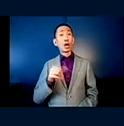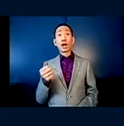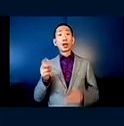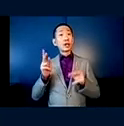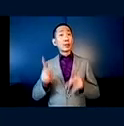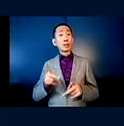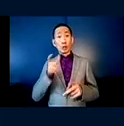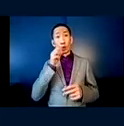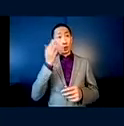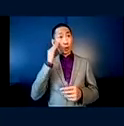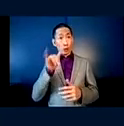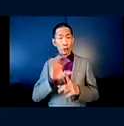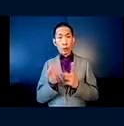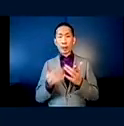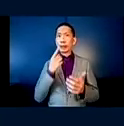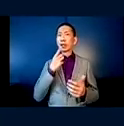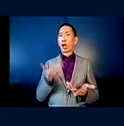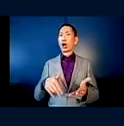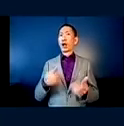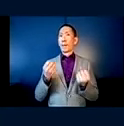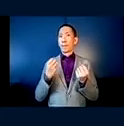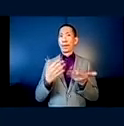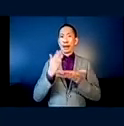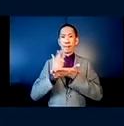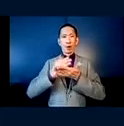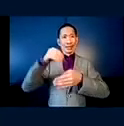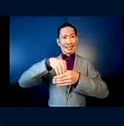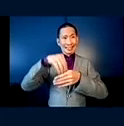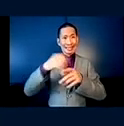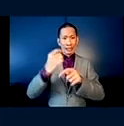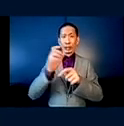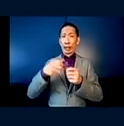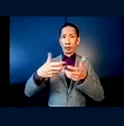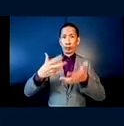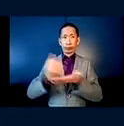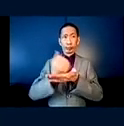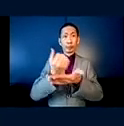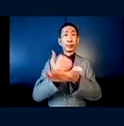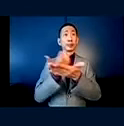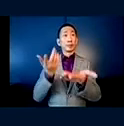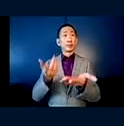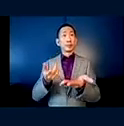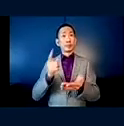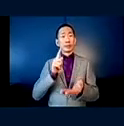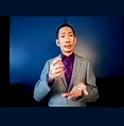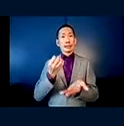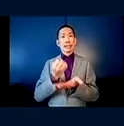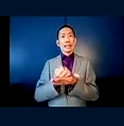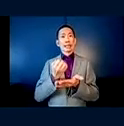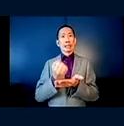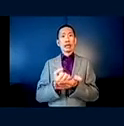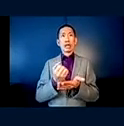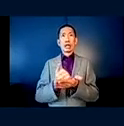ANOTHER PERSON MIGHT SAY, ANOTHER INSIDER MIGHT SAY, WELL, THERE ARE LOTS OF SALVAGABLE PARTS IN THAT, AND IT'S SORT OF AN ECONOMIC SECURITY.